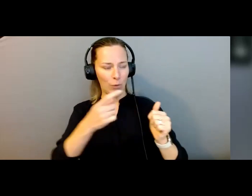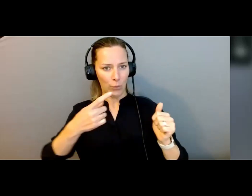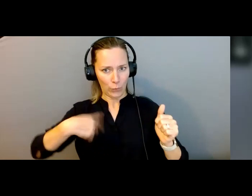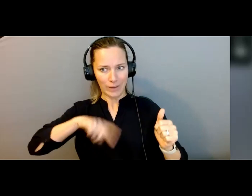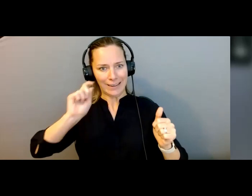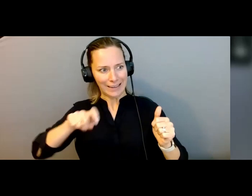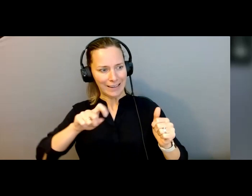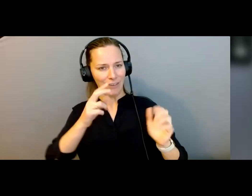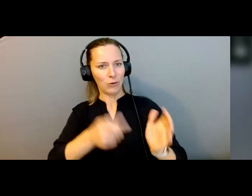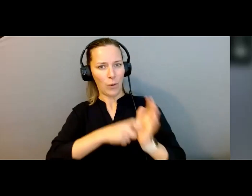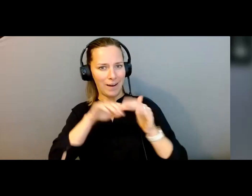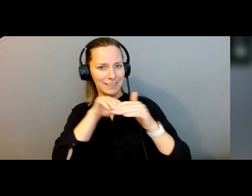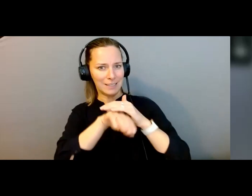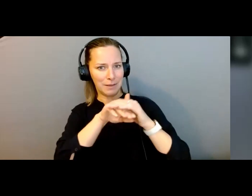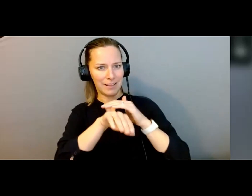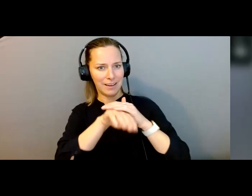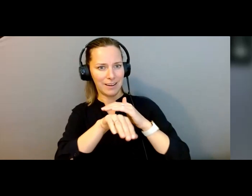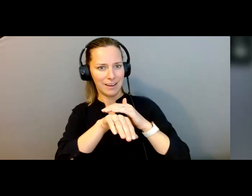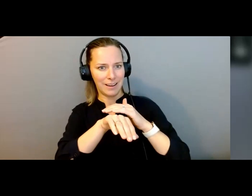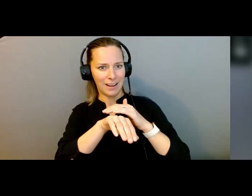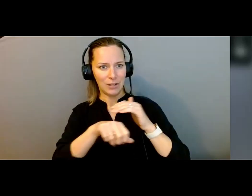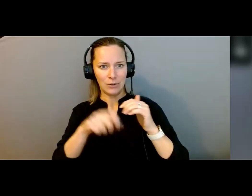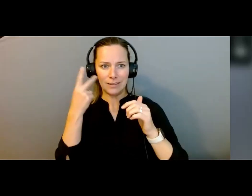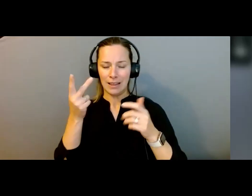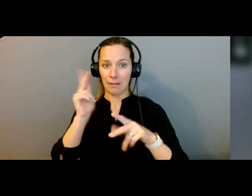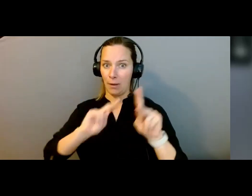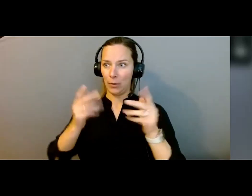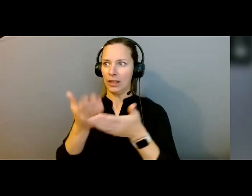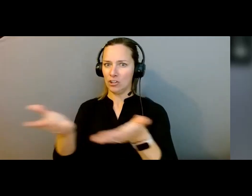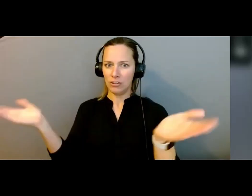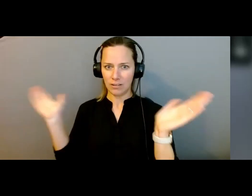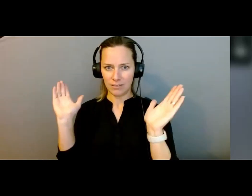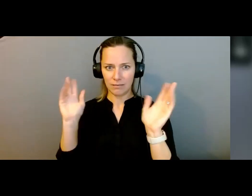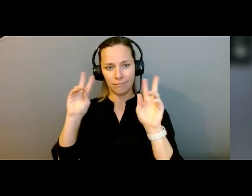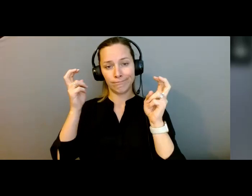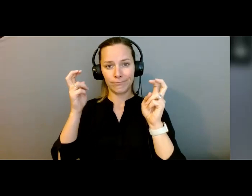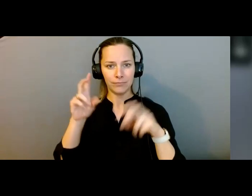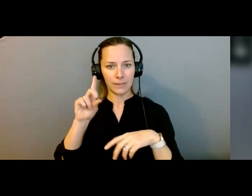And when you look at the population that we have who are quote/unquote “disabled”, who are trying